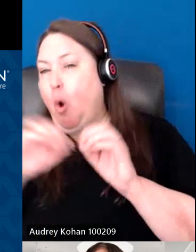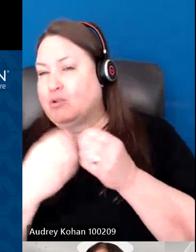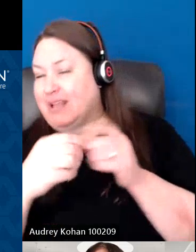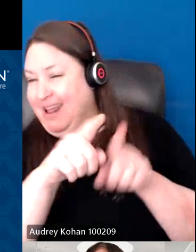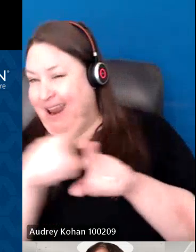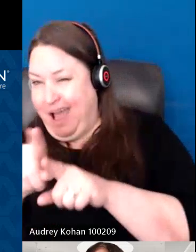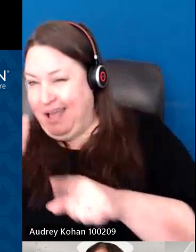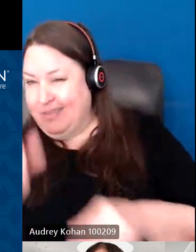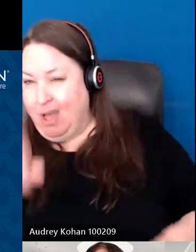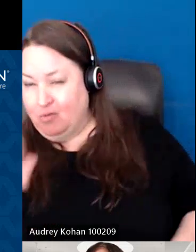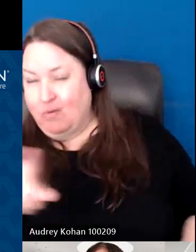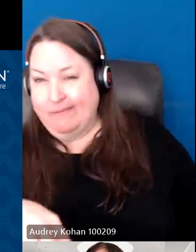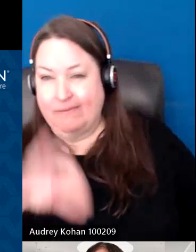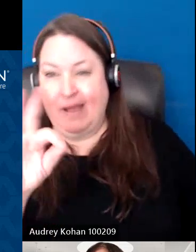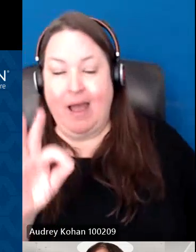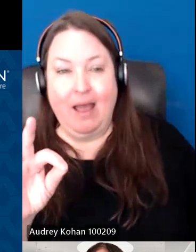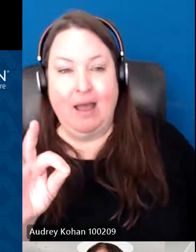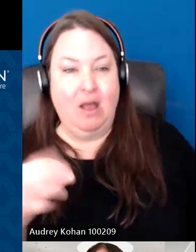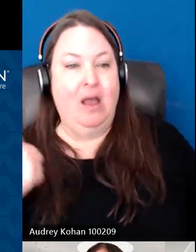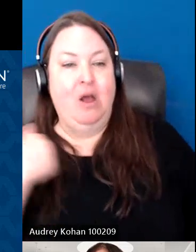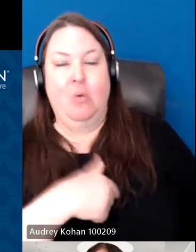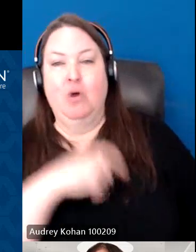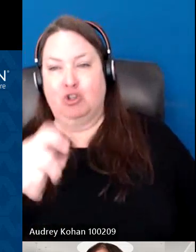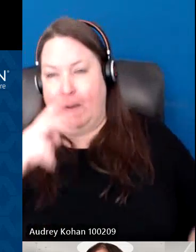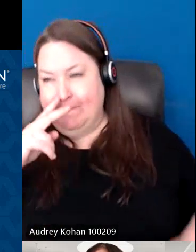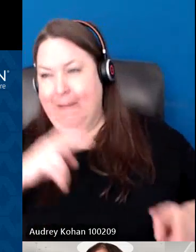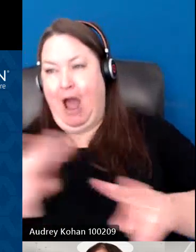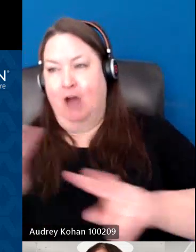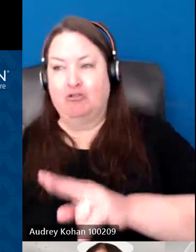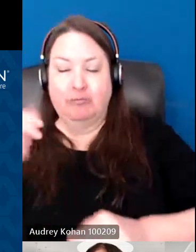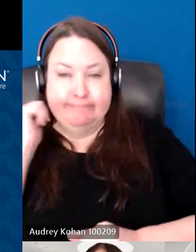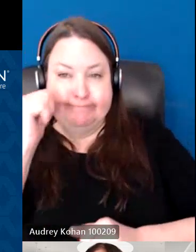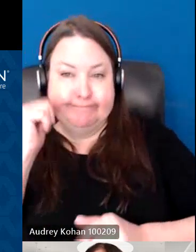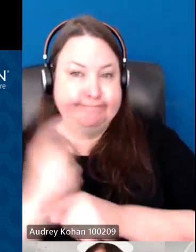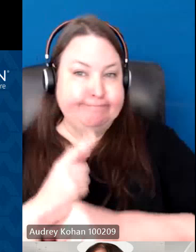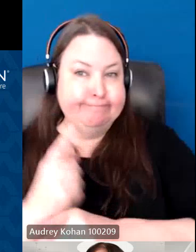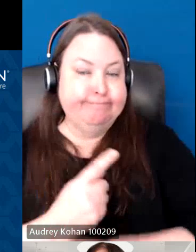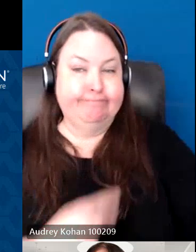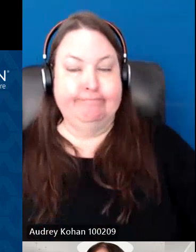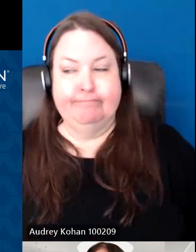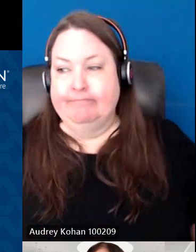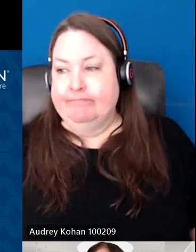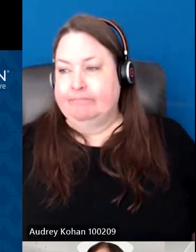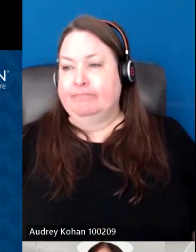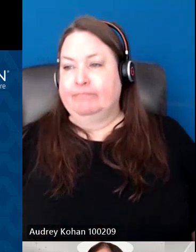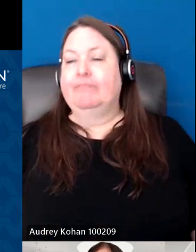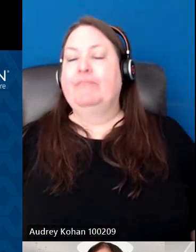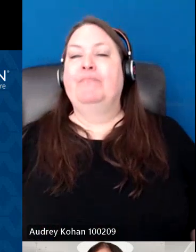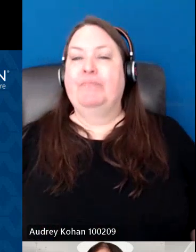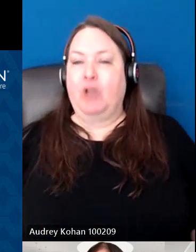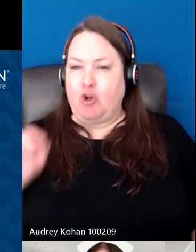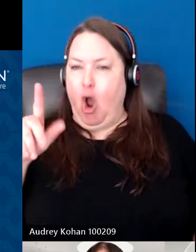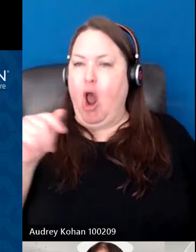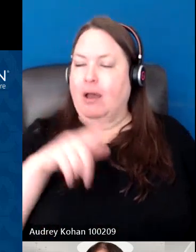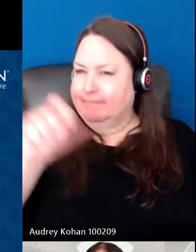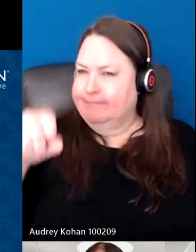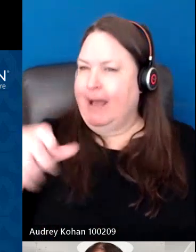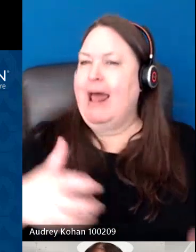find um that we should be monitoring on a regular basis there's a lot of organizations I have to